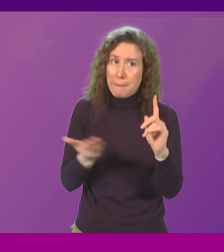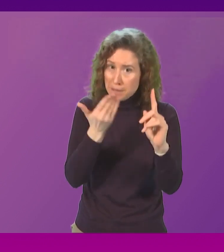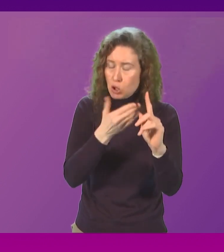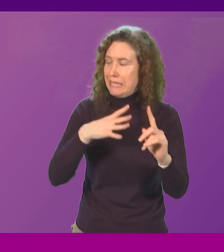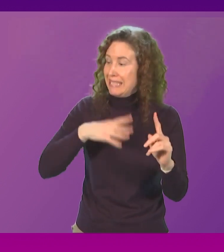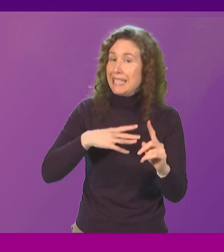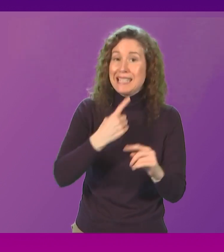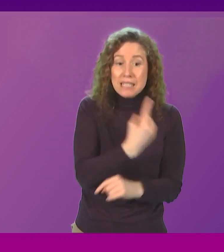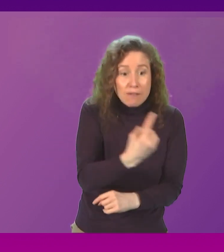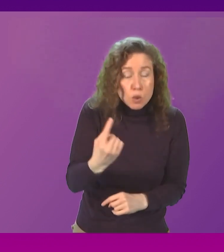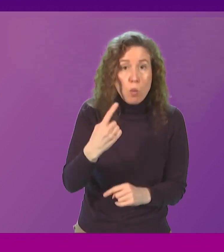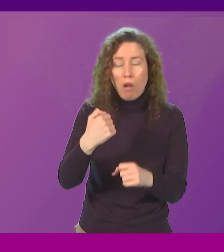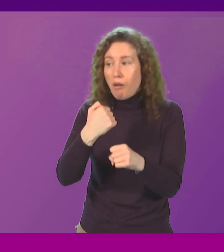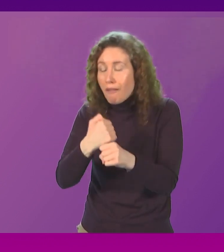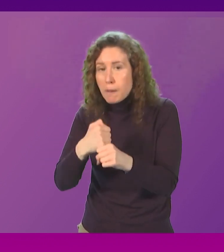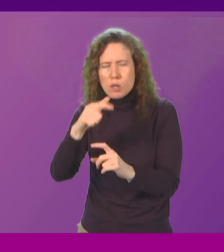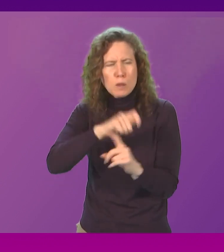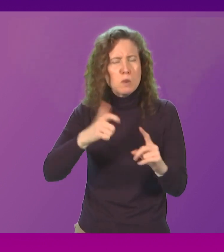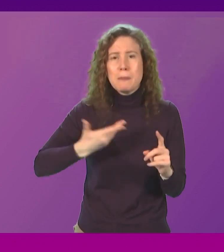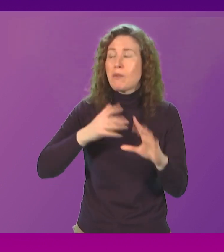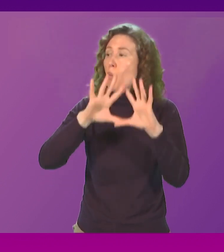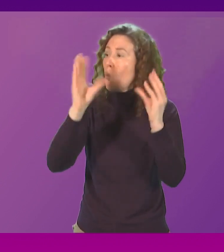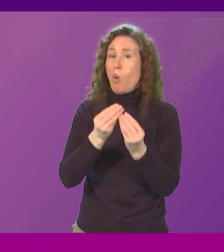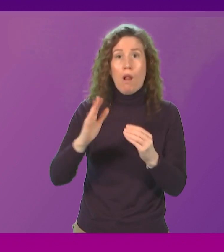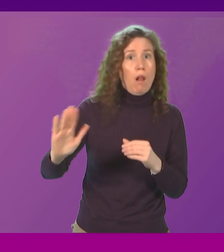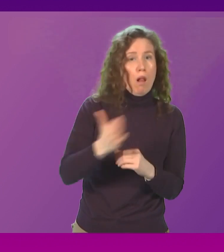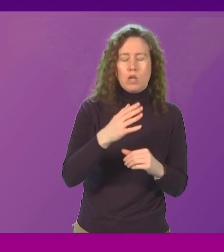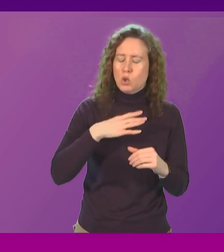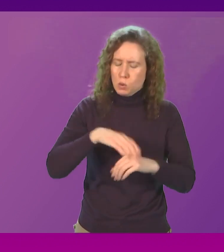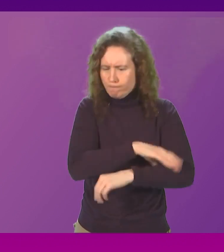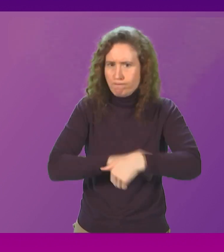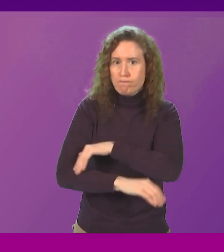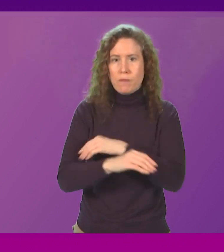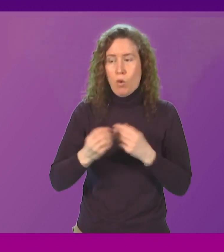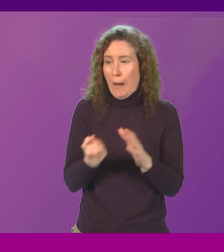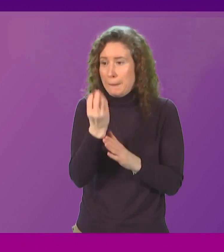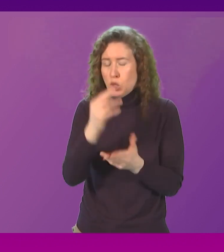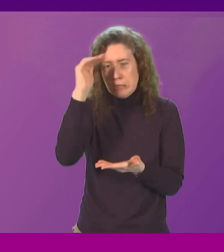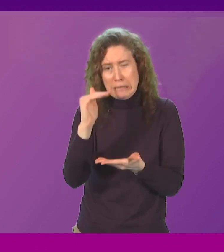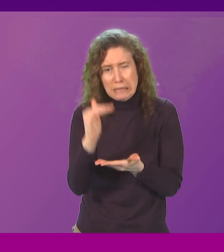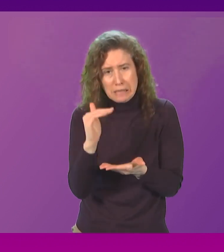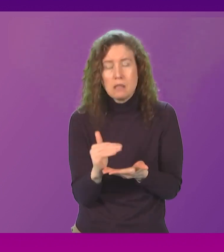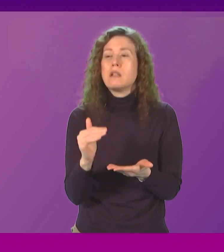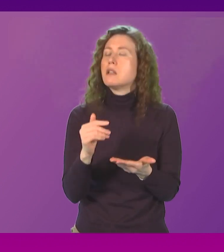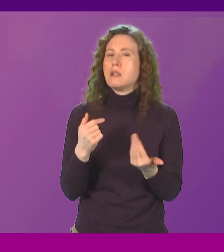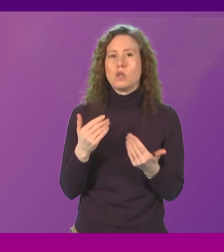individuals, communities and businesses—to take lasting action to drive our emissions down in a way that is just and fair for all.